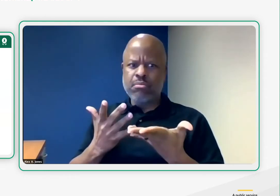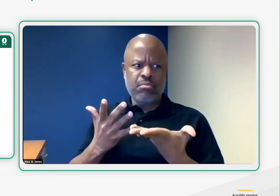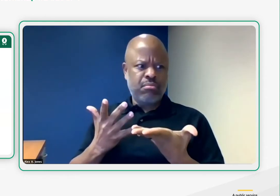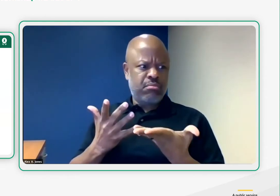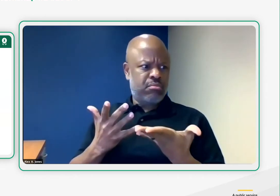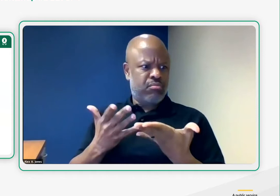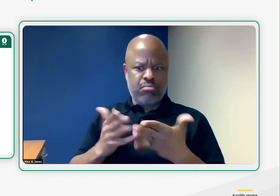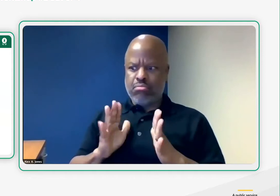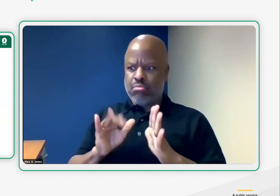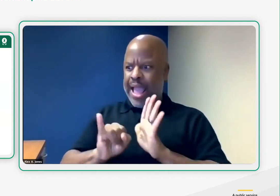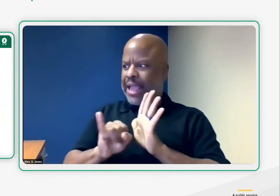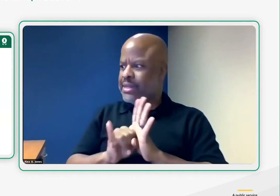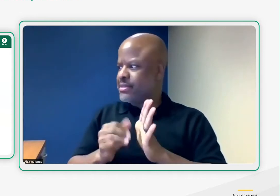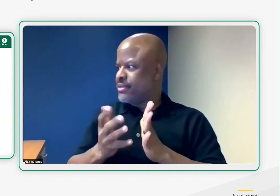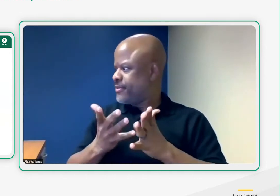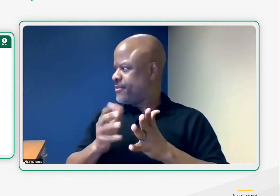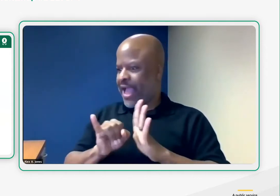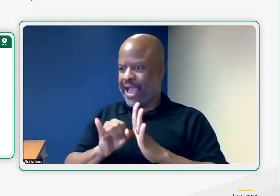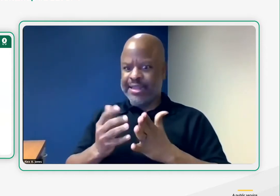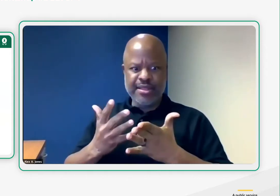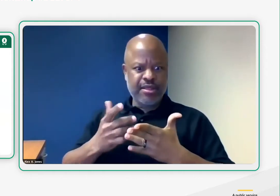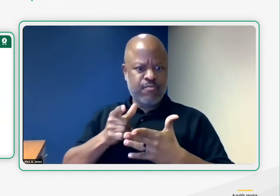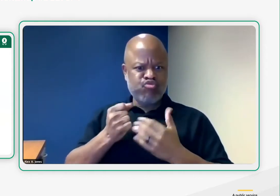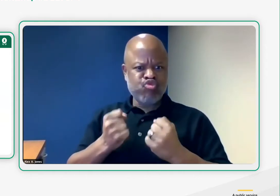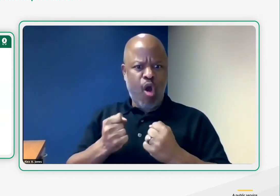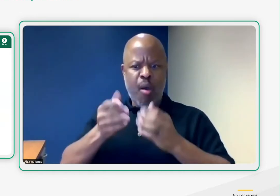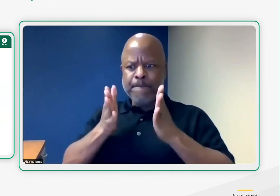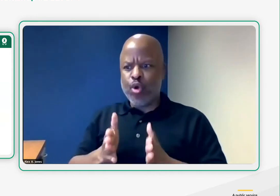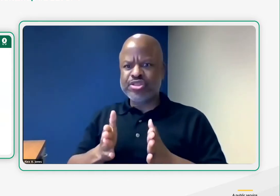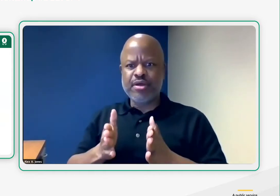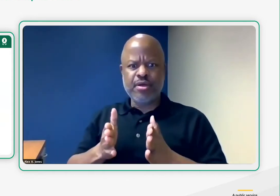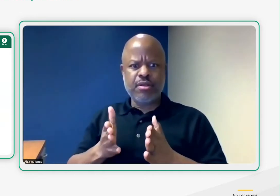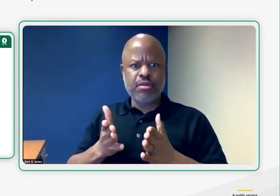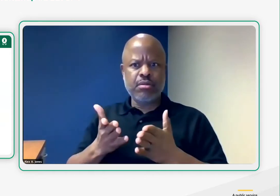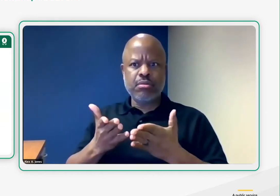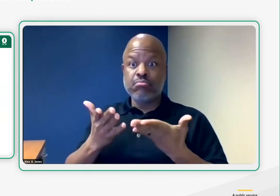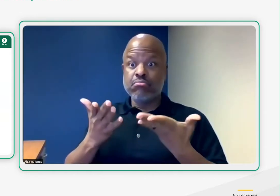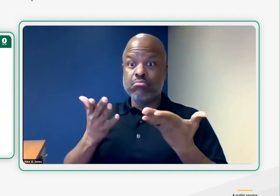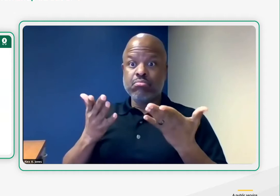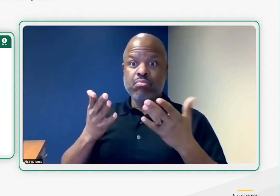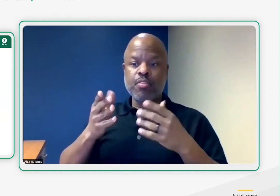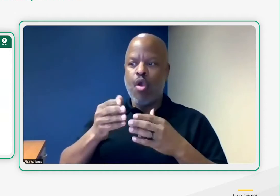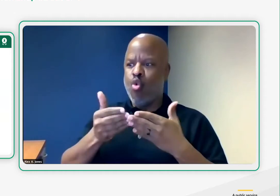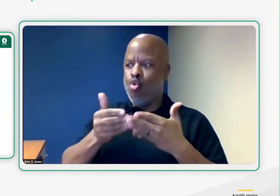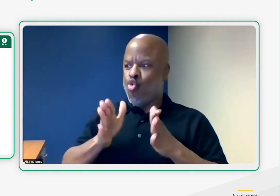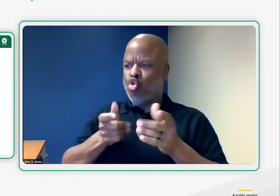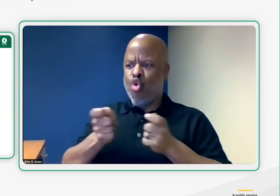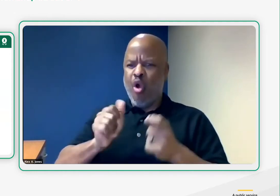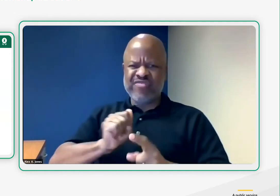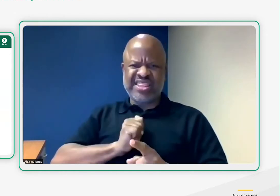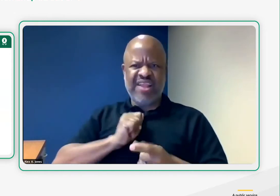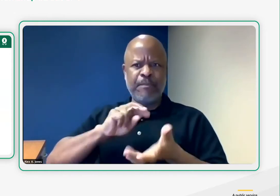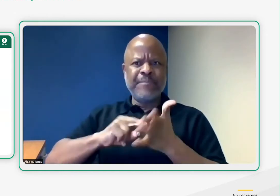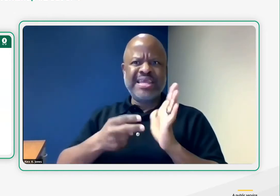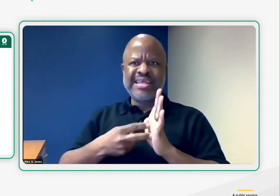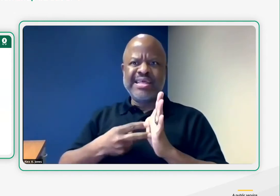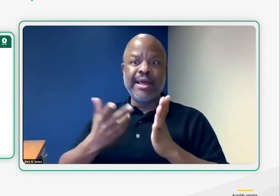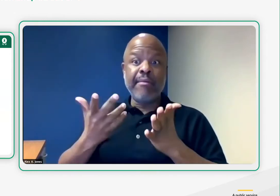You know, maybe you think about or identify yourself as a strong person.